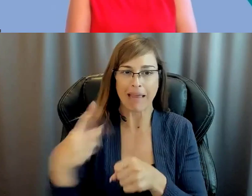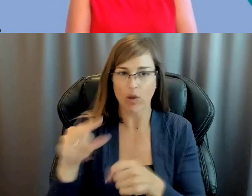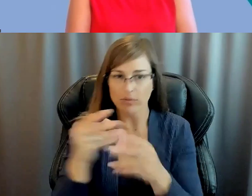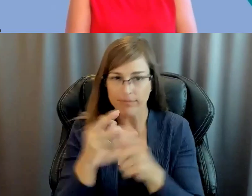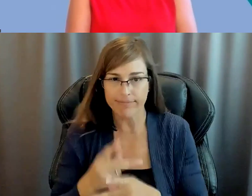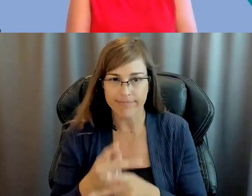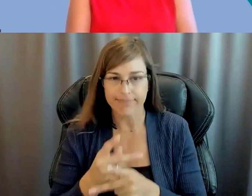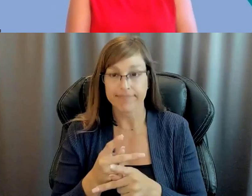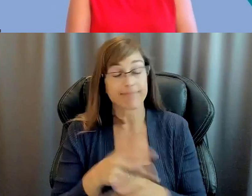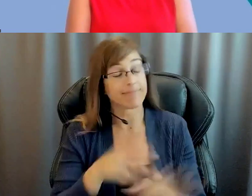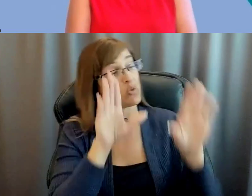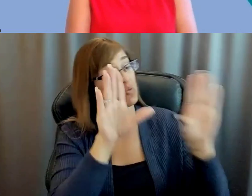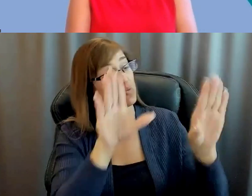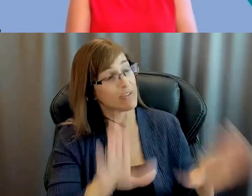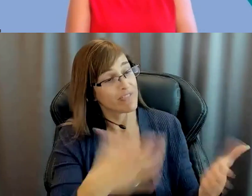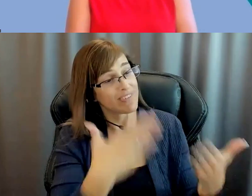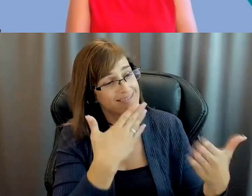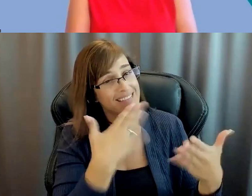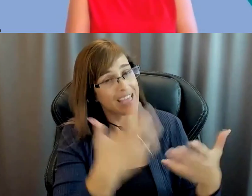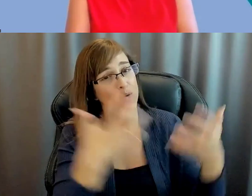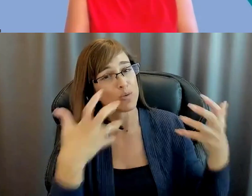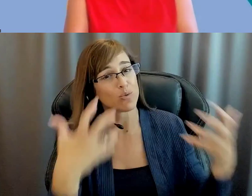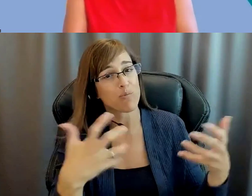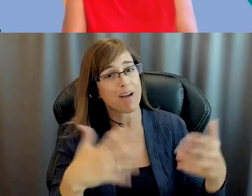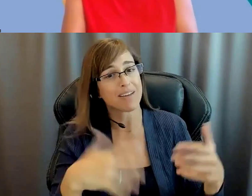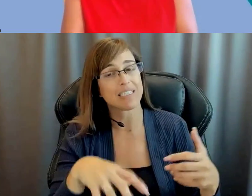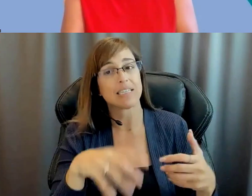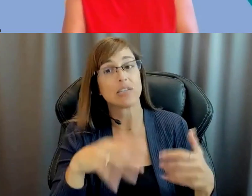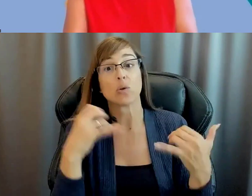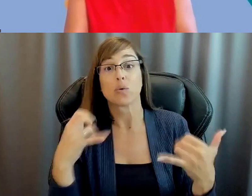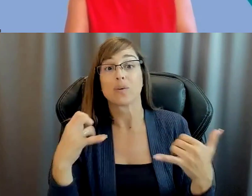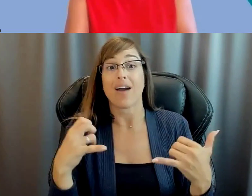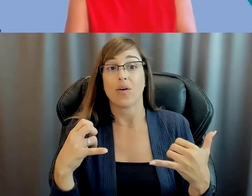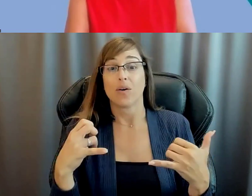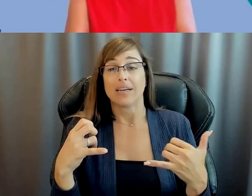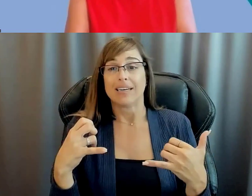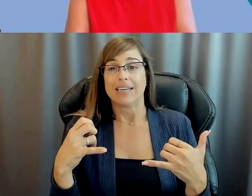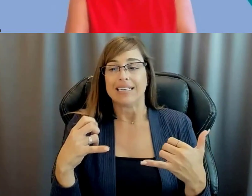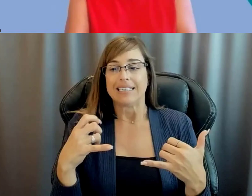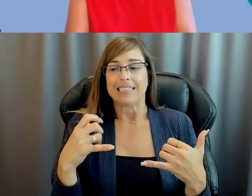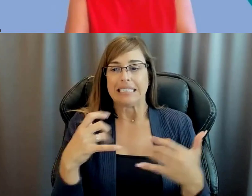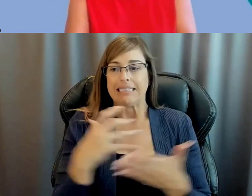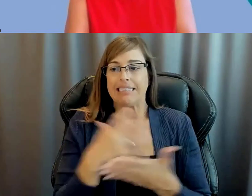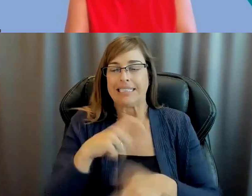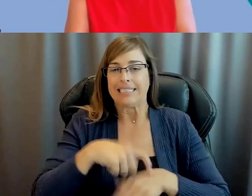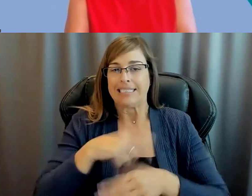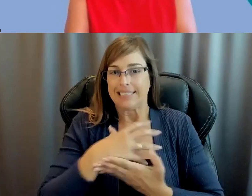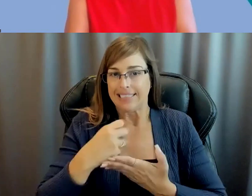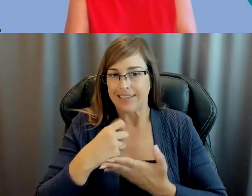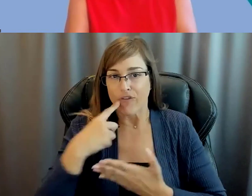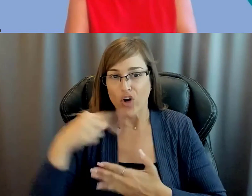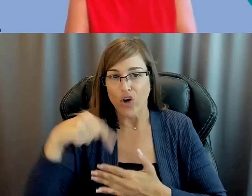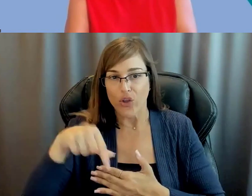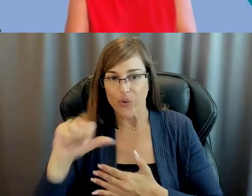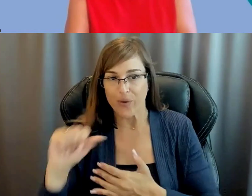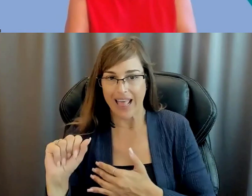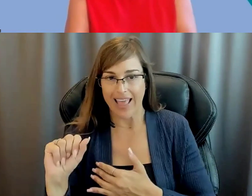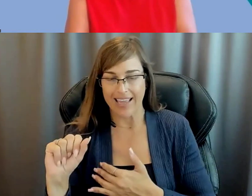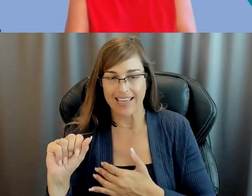Elyse Sullivan: Wonderful. Thanks. Thanks so much, and we are just about out of time for our Q&A session, so what we're going to do